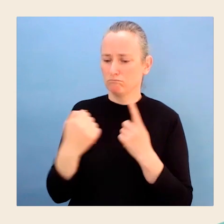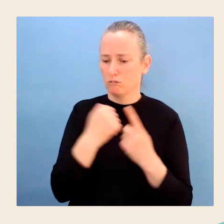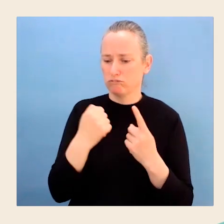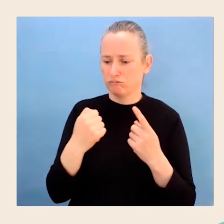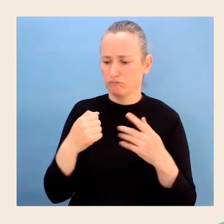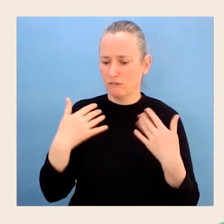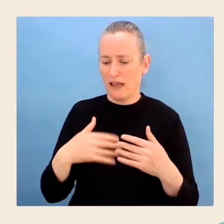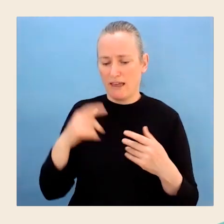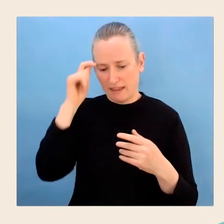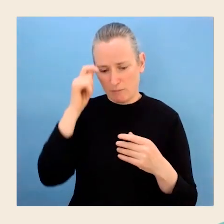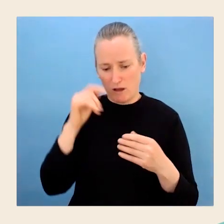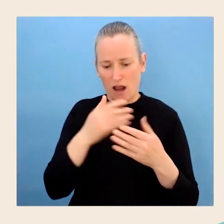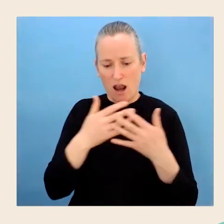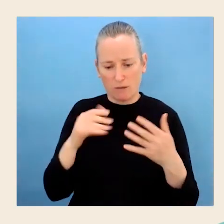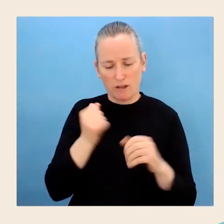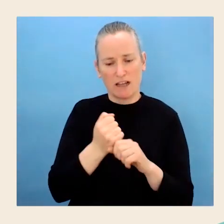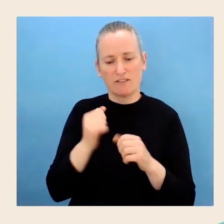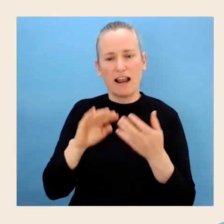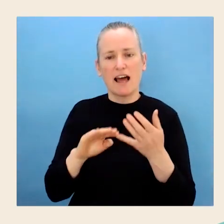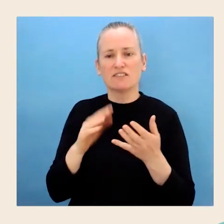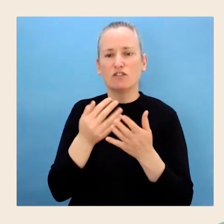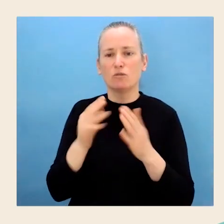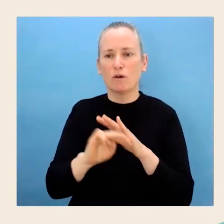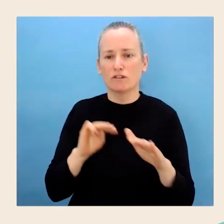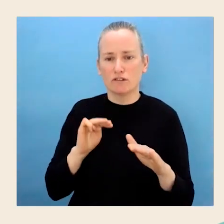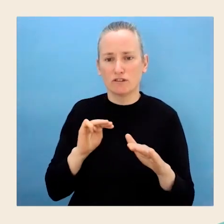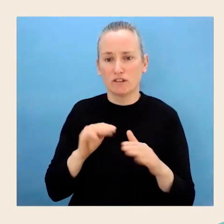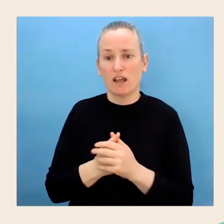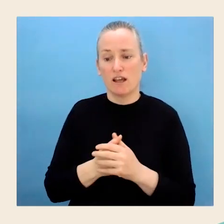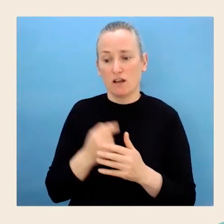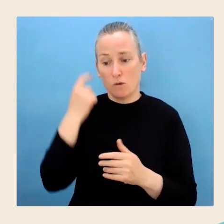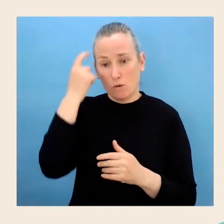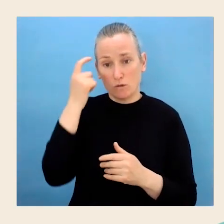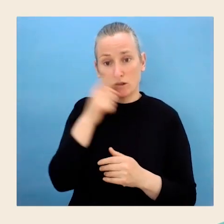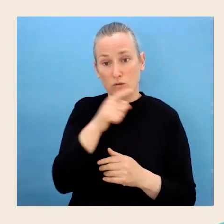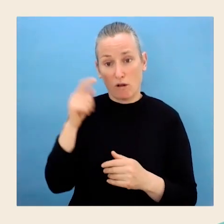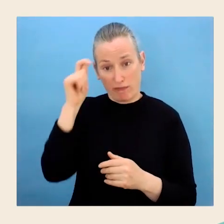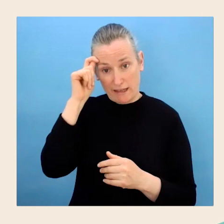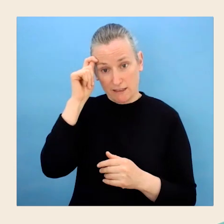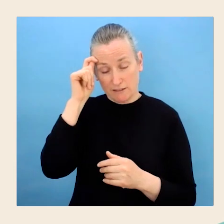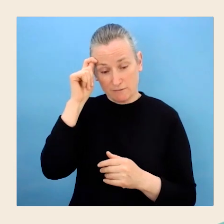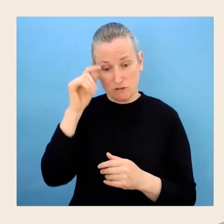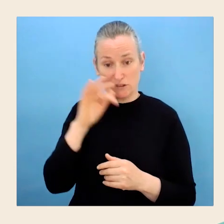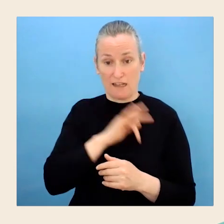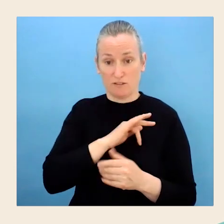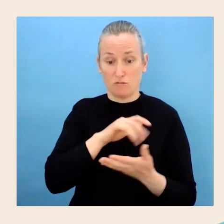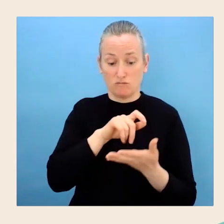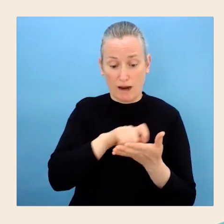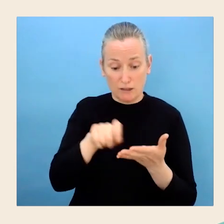And I wondered what you all think about it as writers or editors, do you think that there's an argument